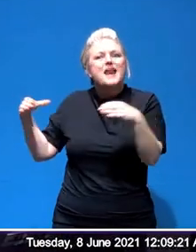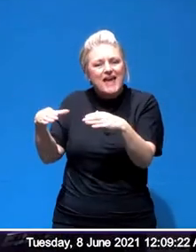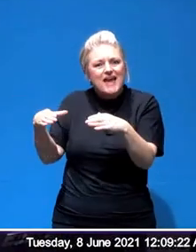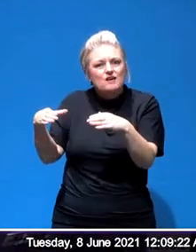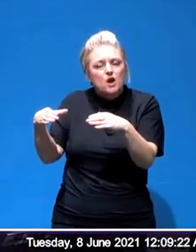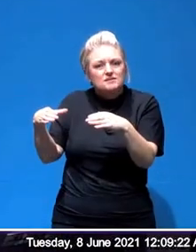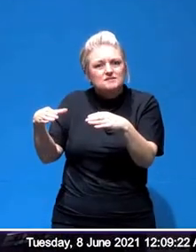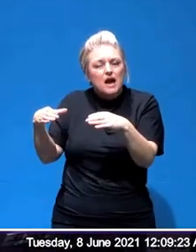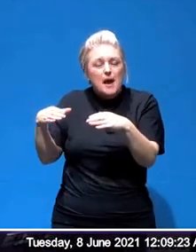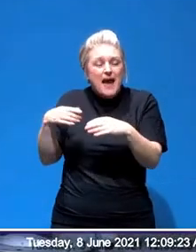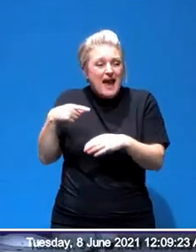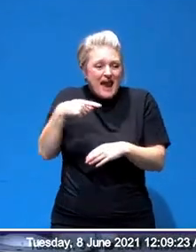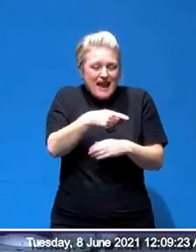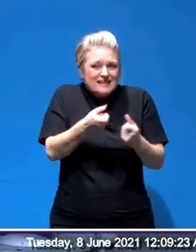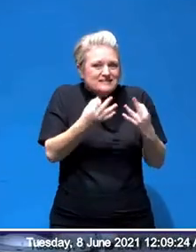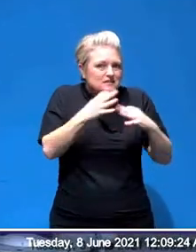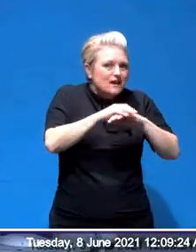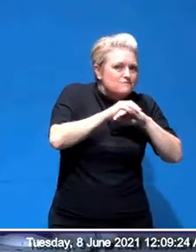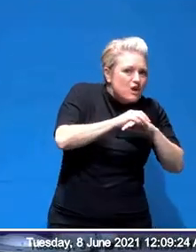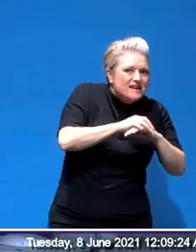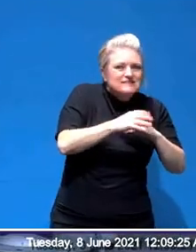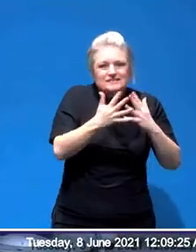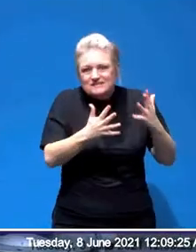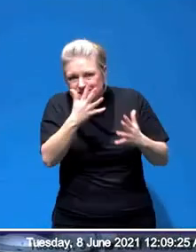So I welcome --- He's not going to a day program at the moment?